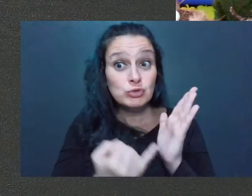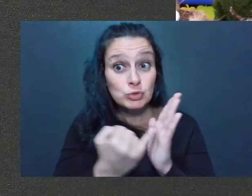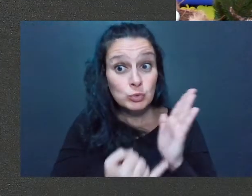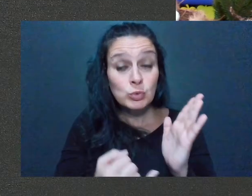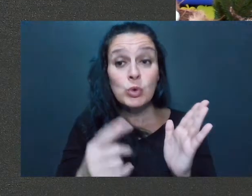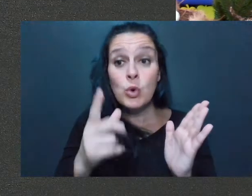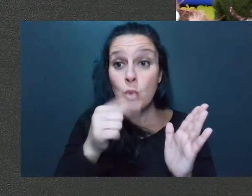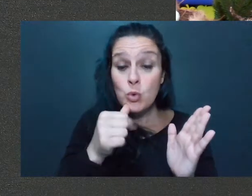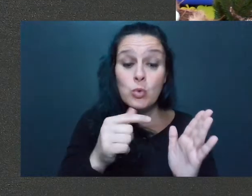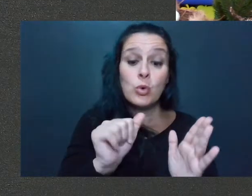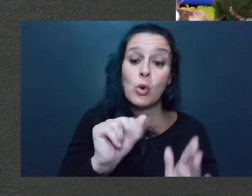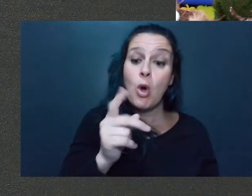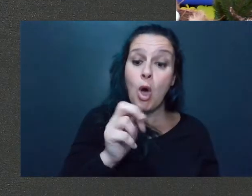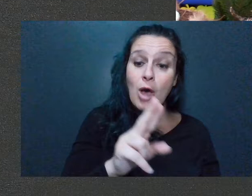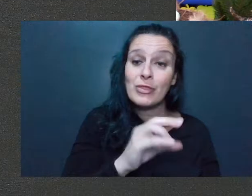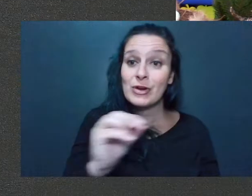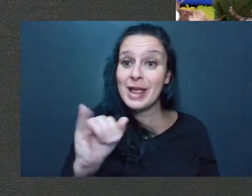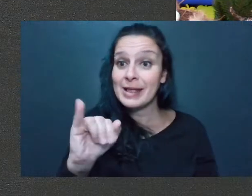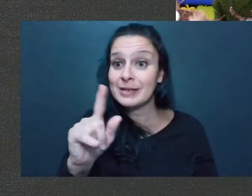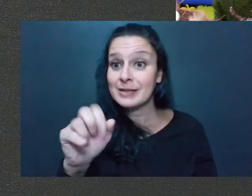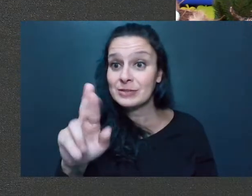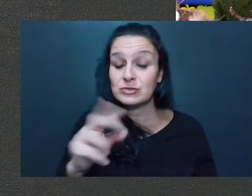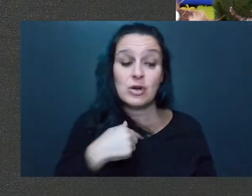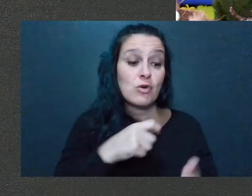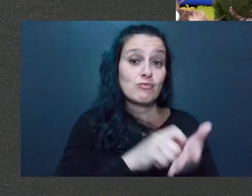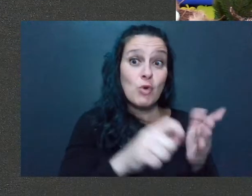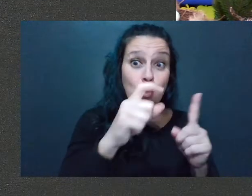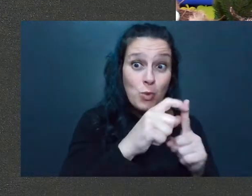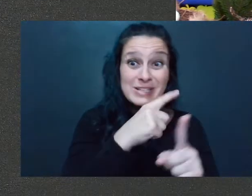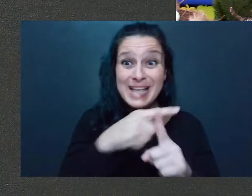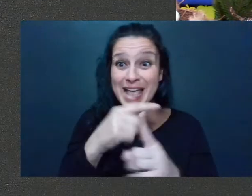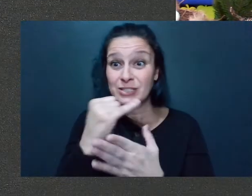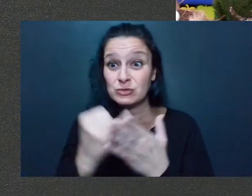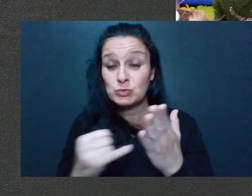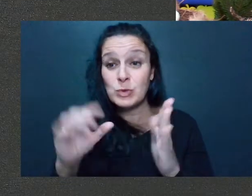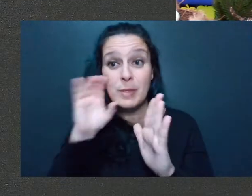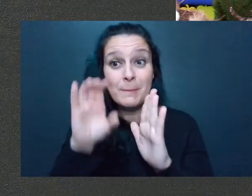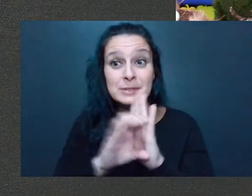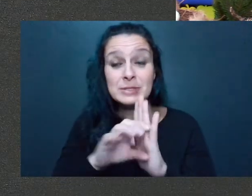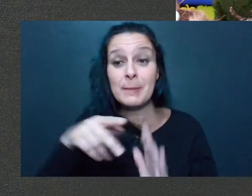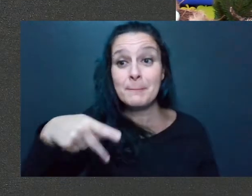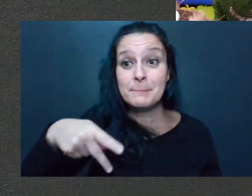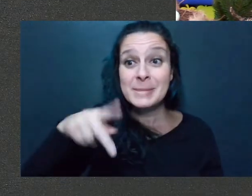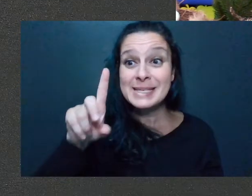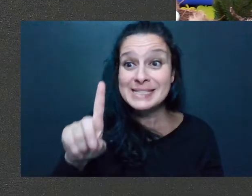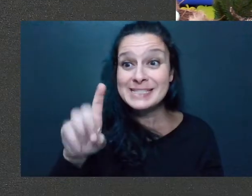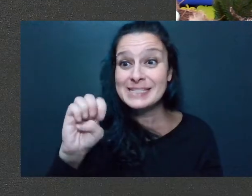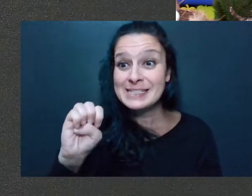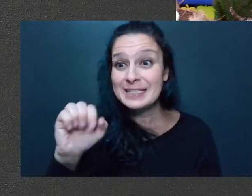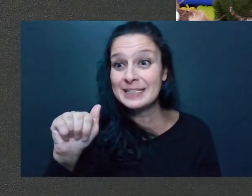that means they wrote the words and drew the pictures, is by P. D. Eastman.